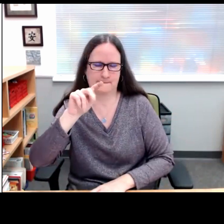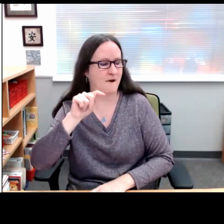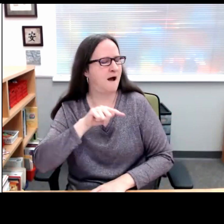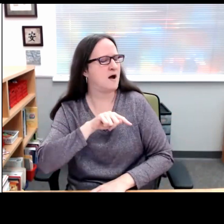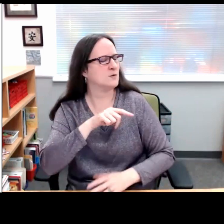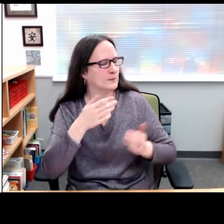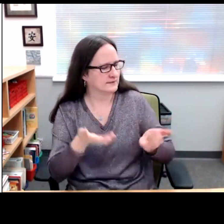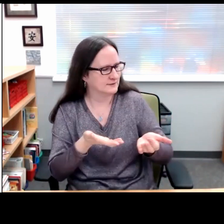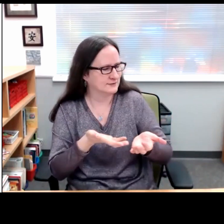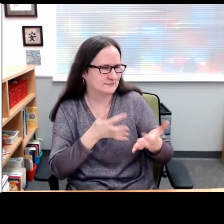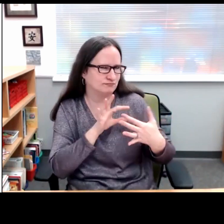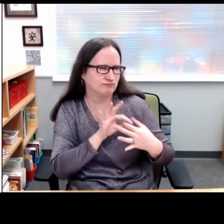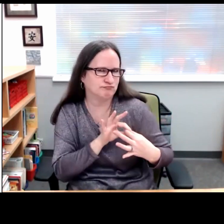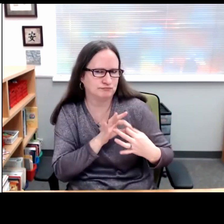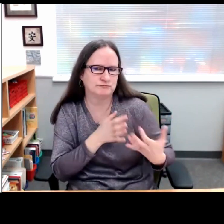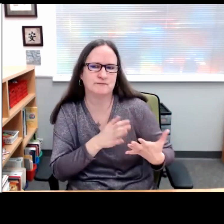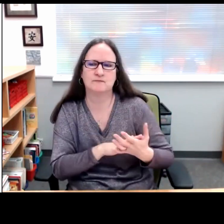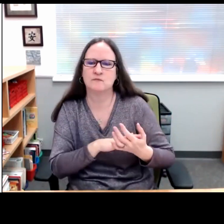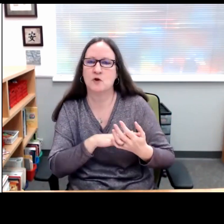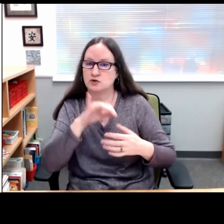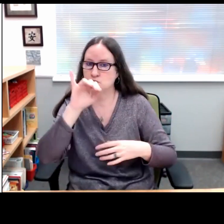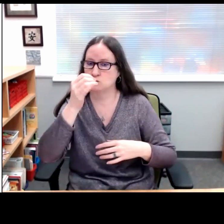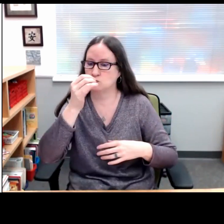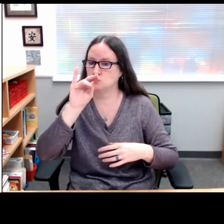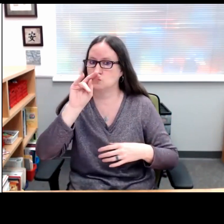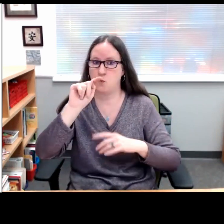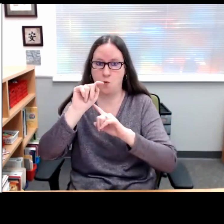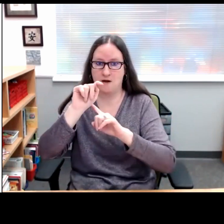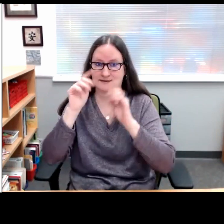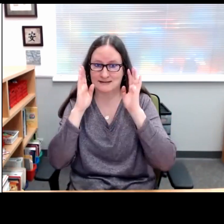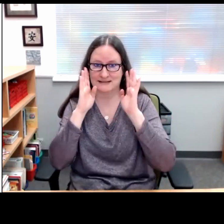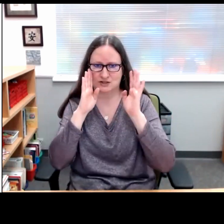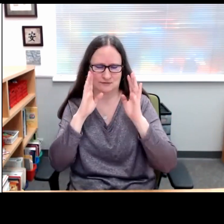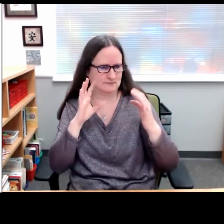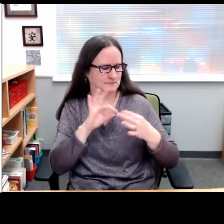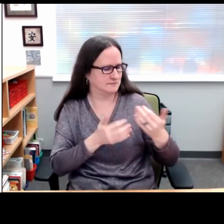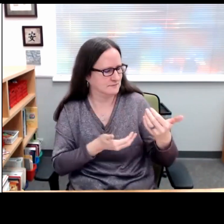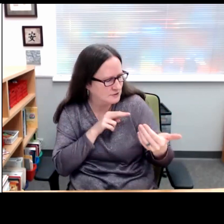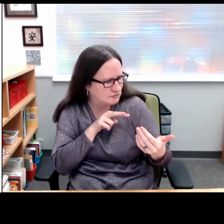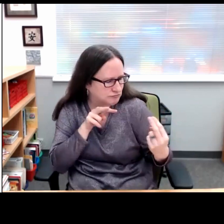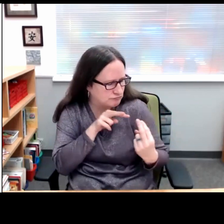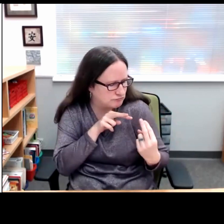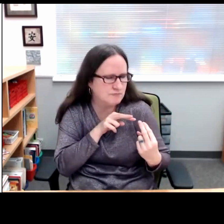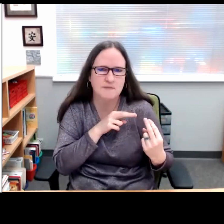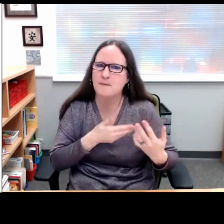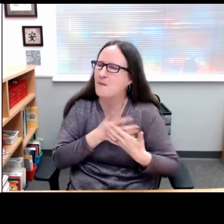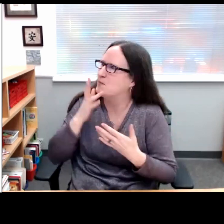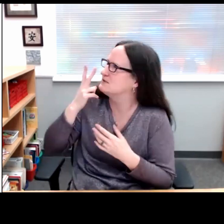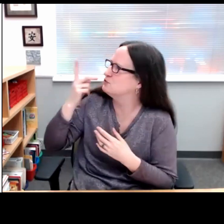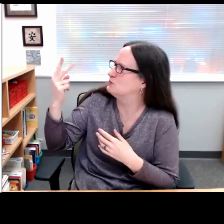a sense of acknowledgement that we are here and we're connected. And then having joint attention